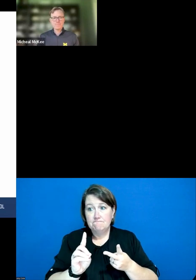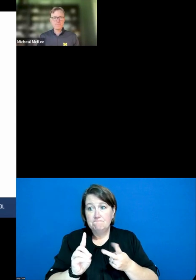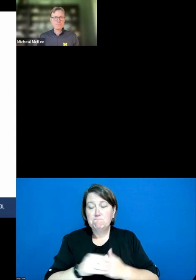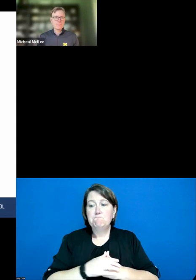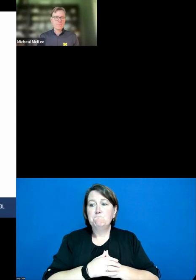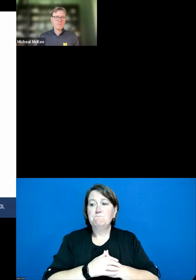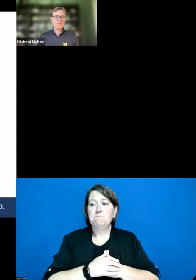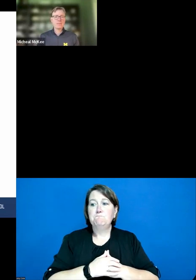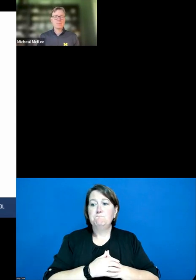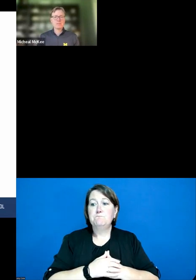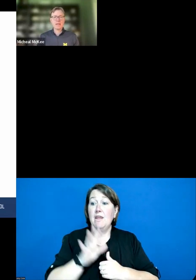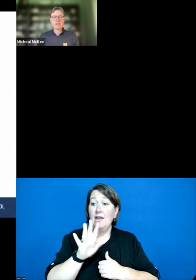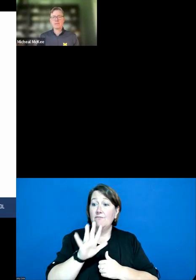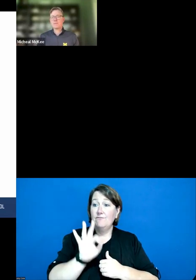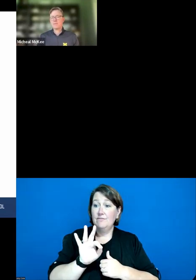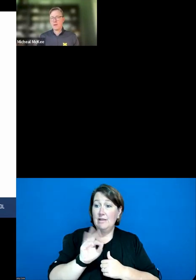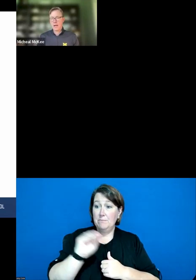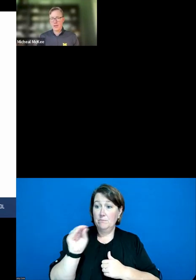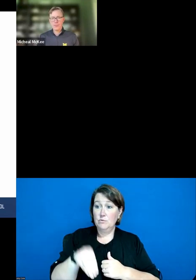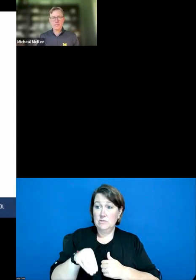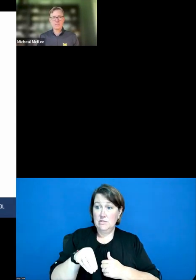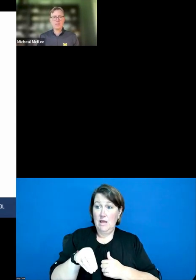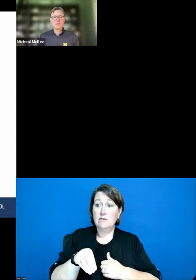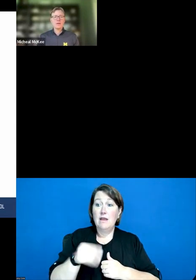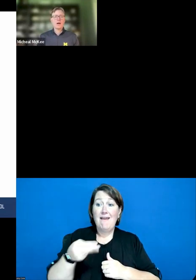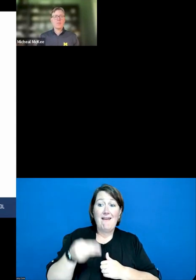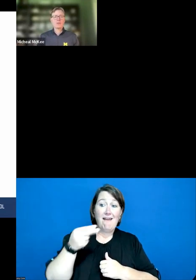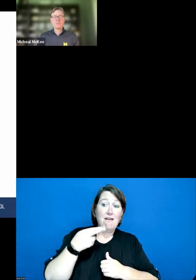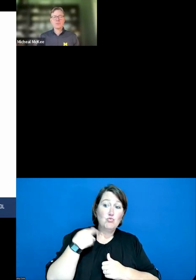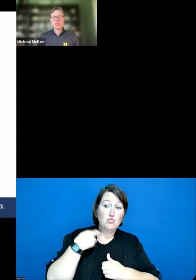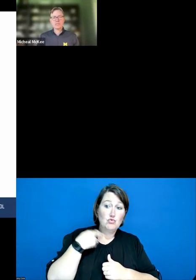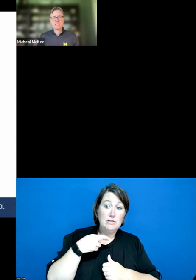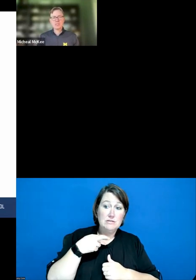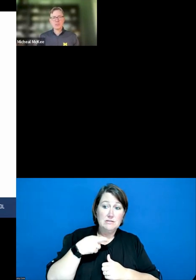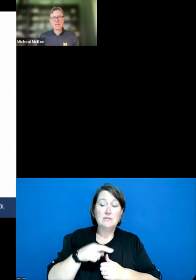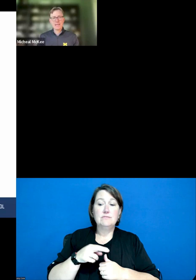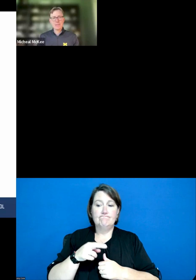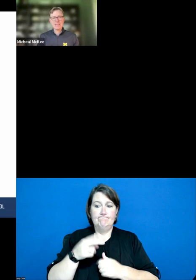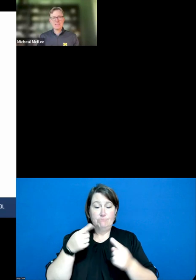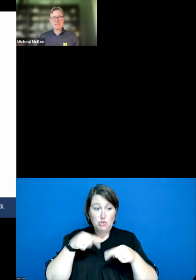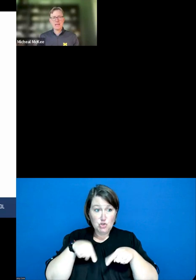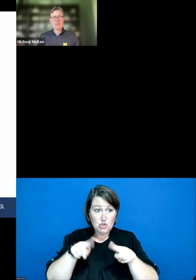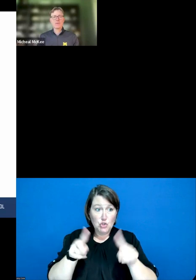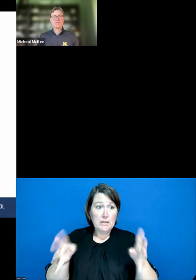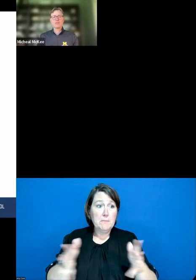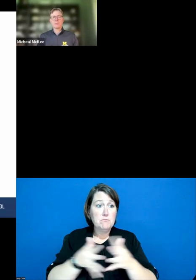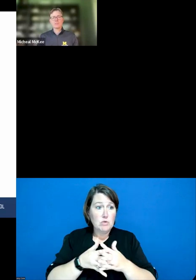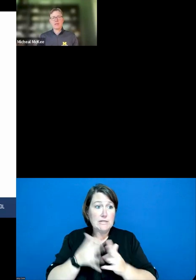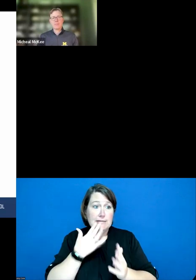59% higher risk also for gestational diabetes and 32%